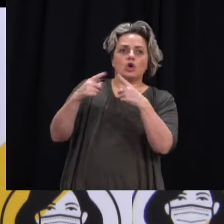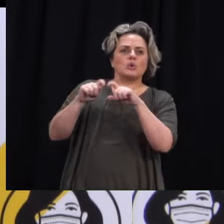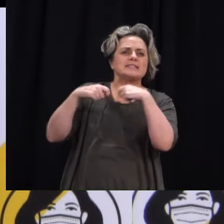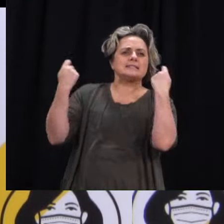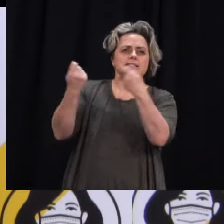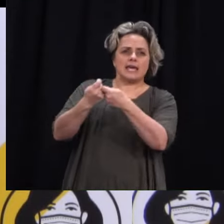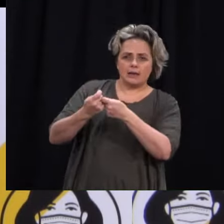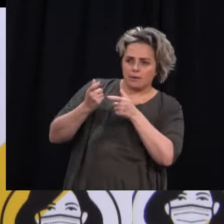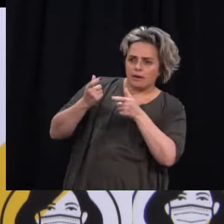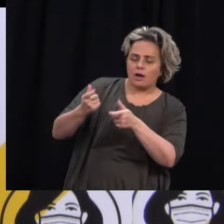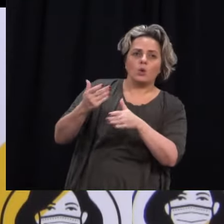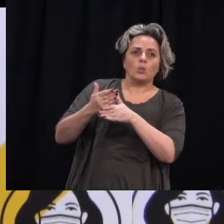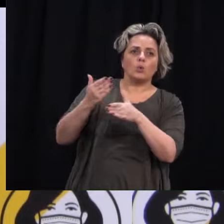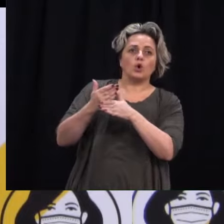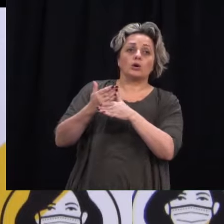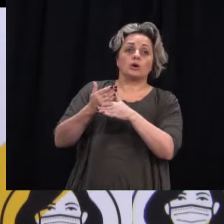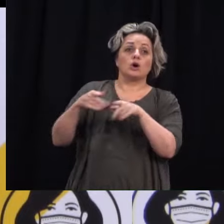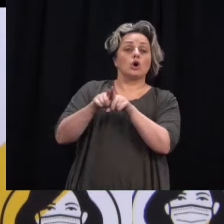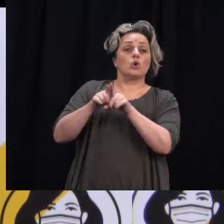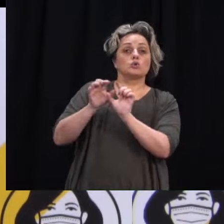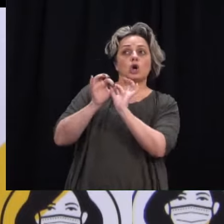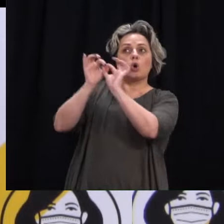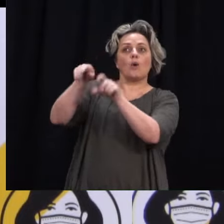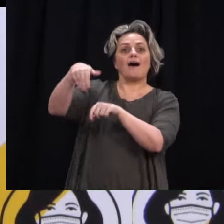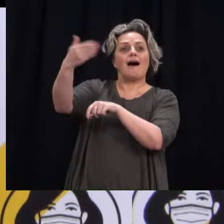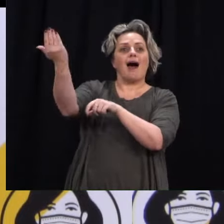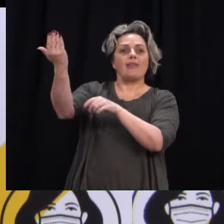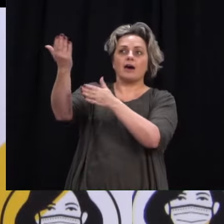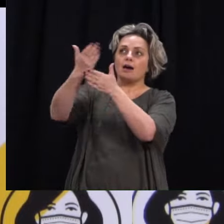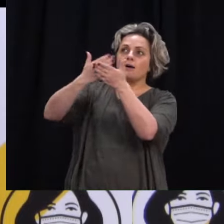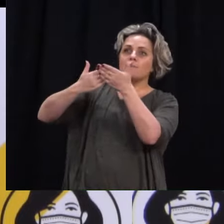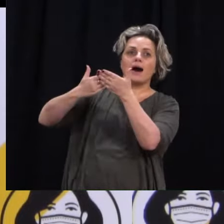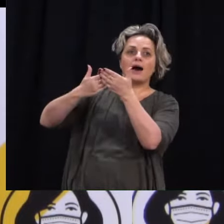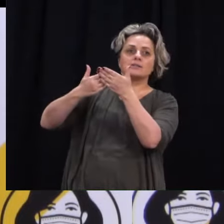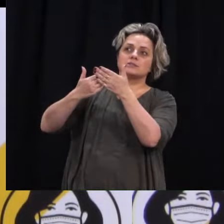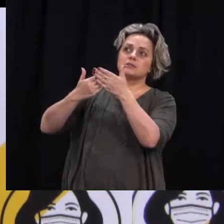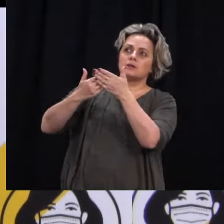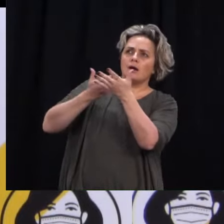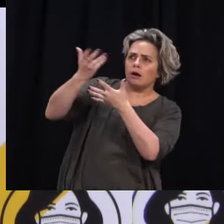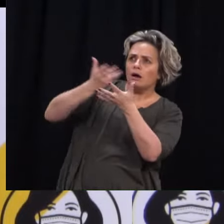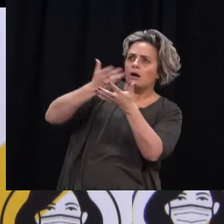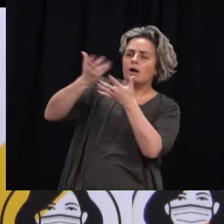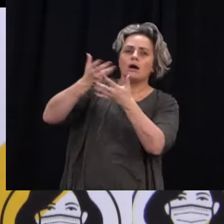Zealand contingent that is involved is continuing to work